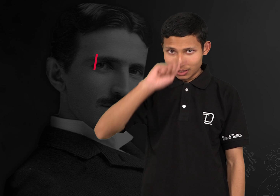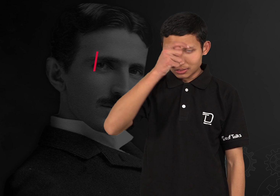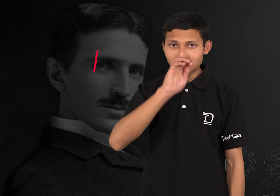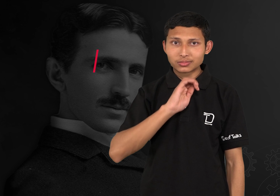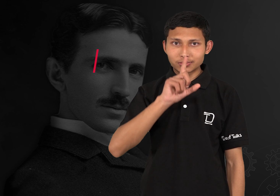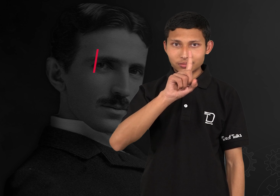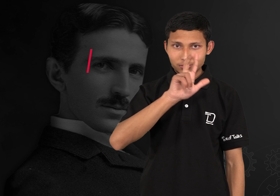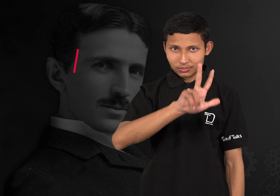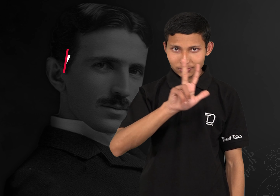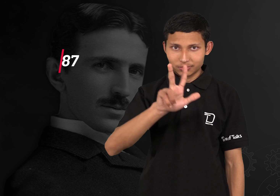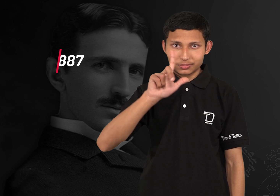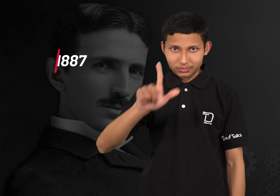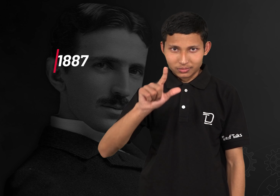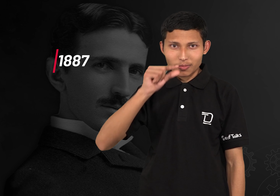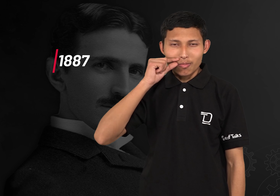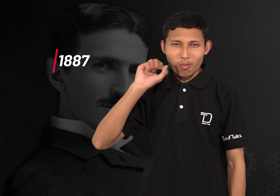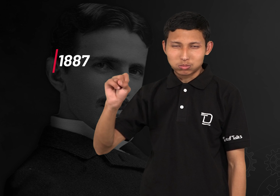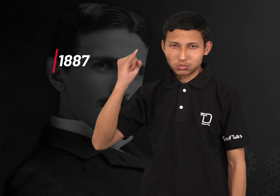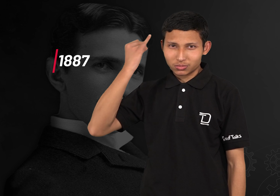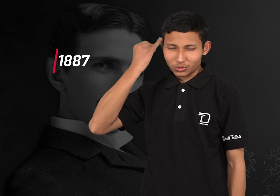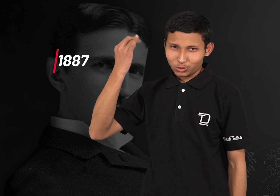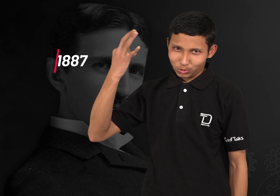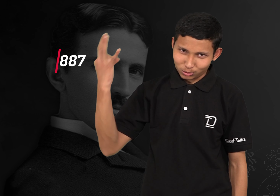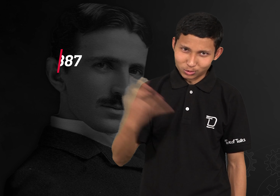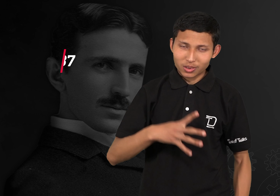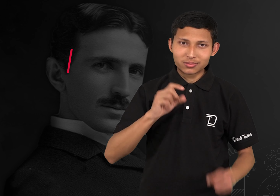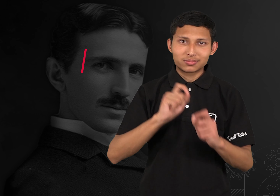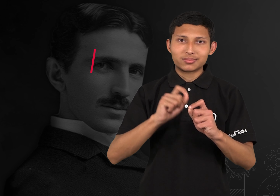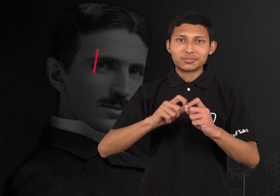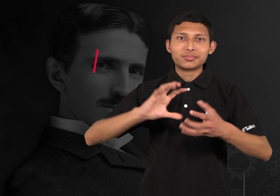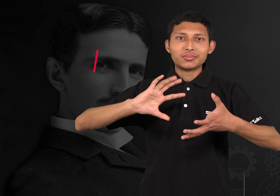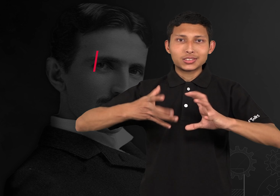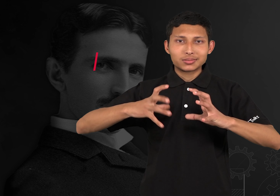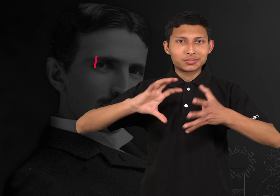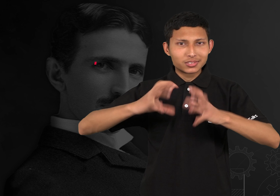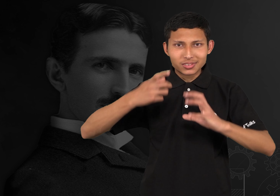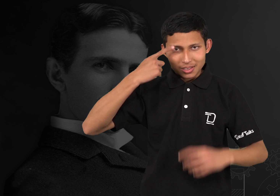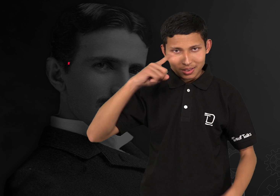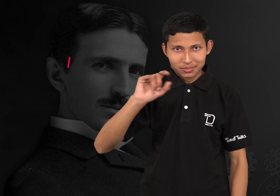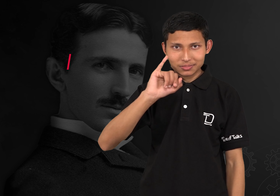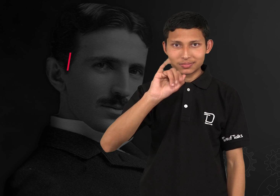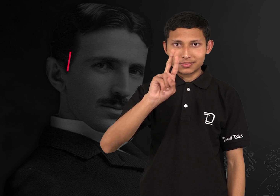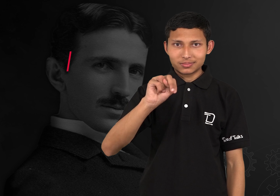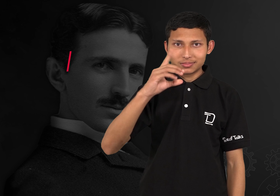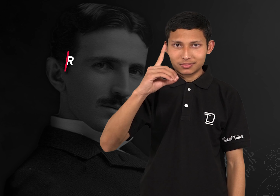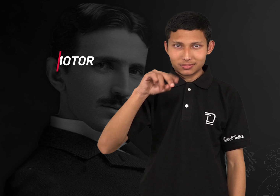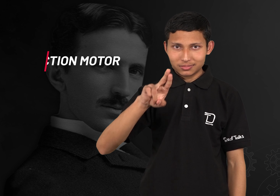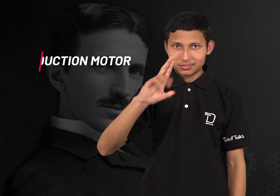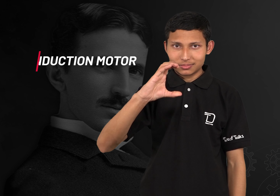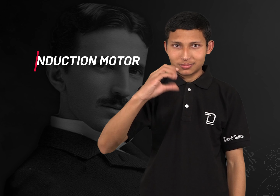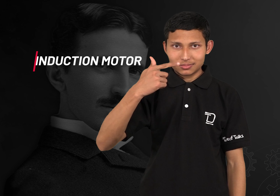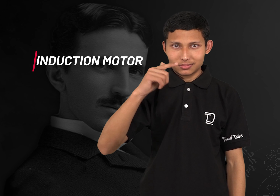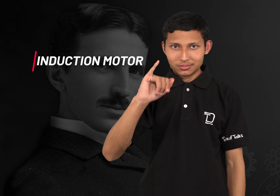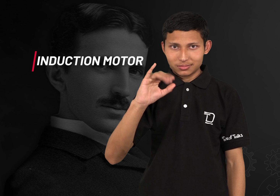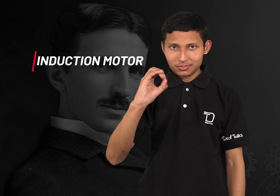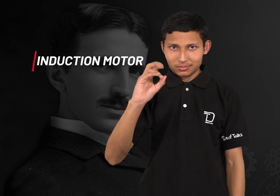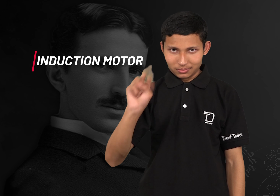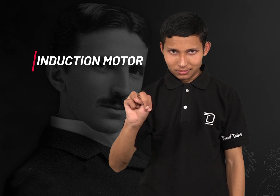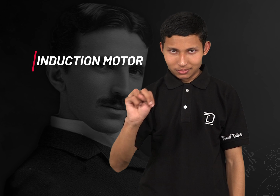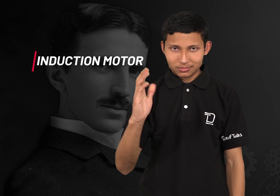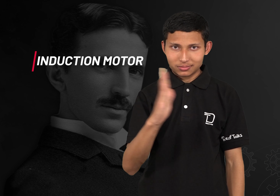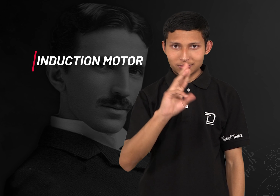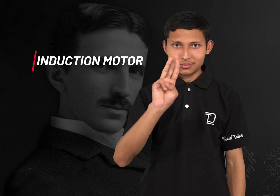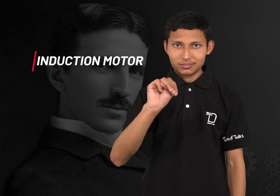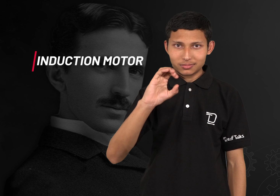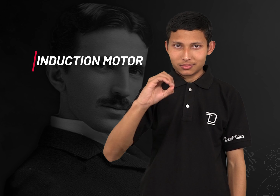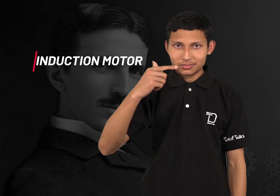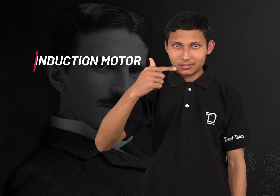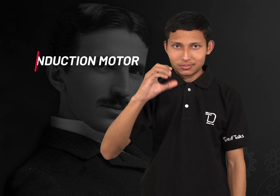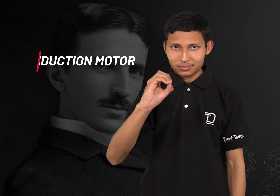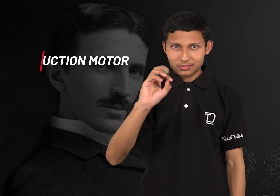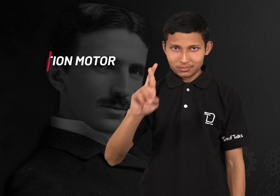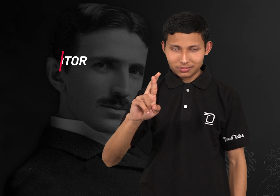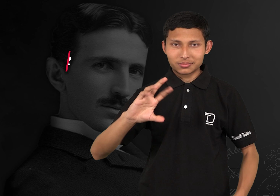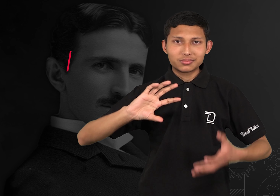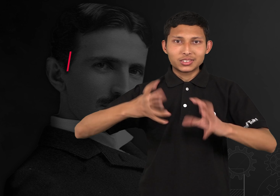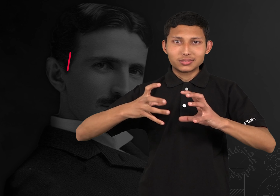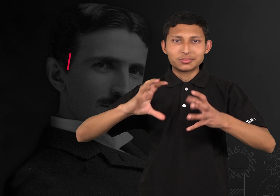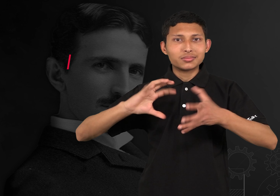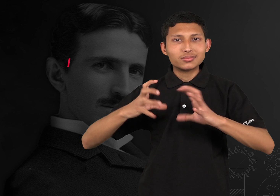In 1887 Tesla invented an induction motor that ran on